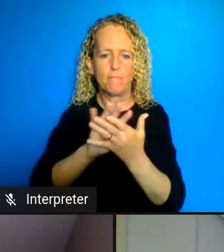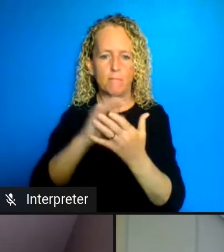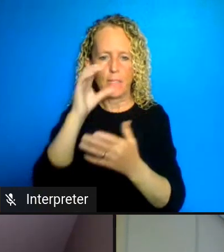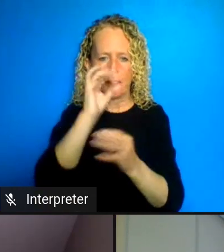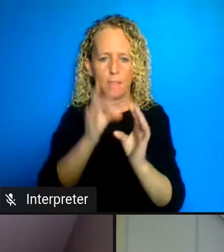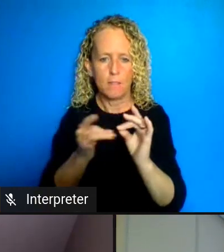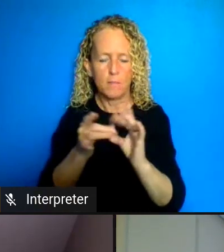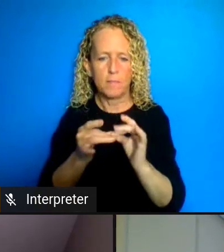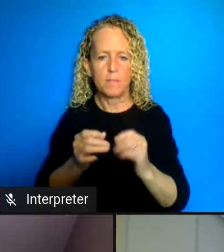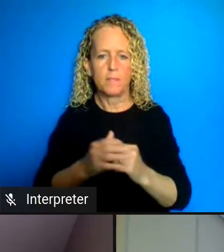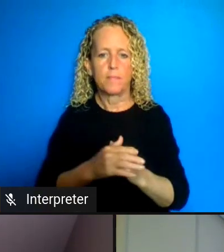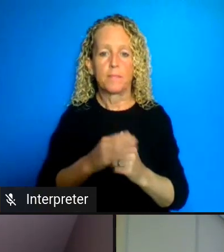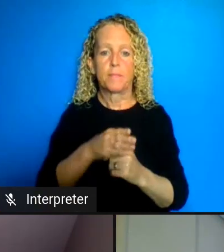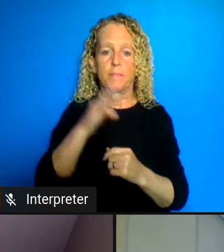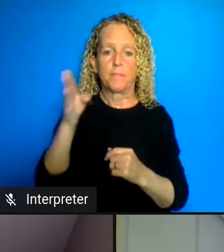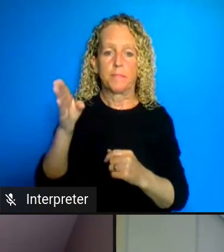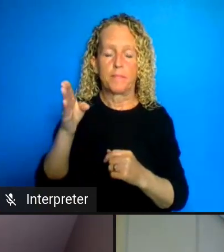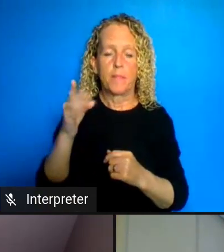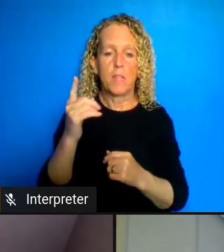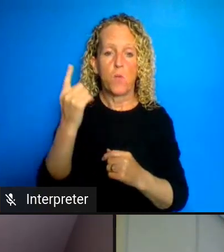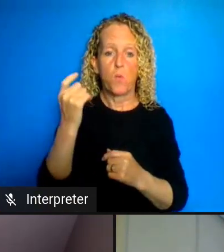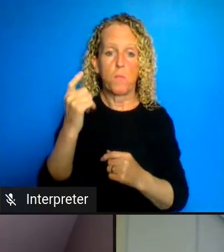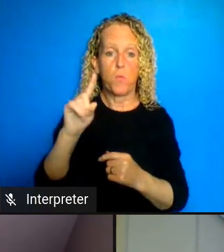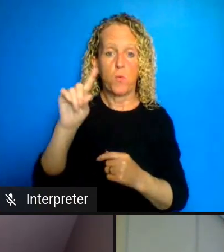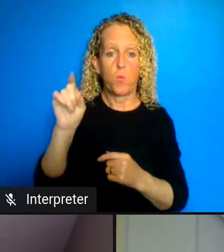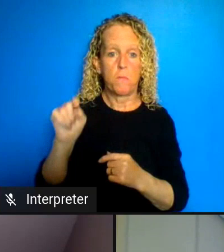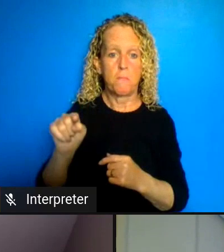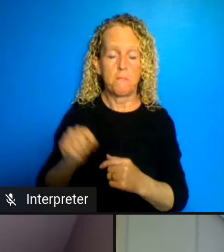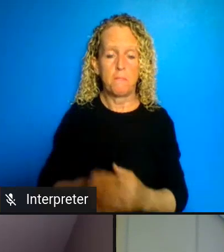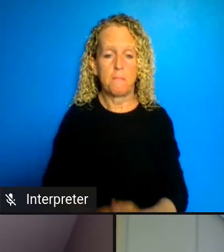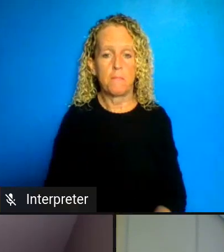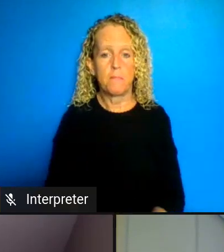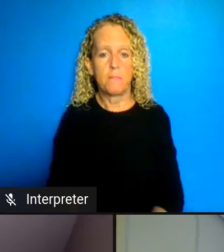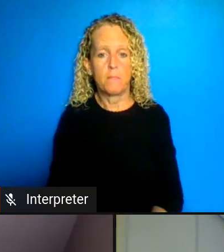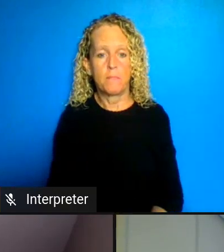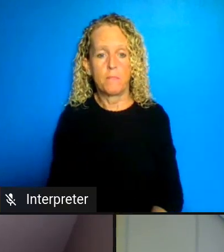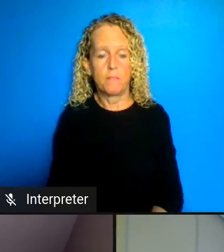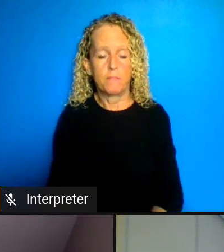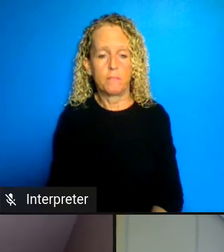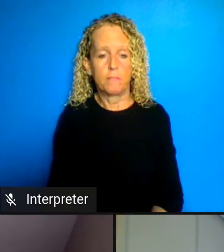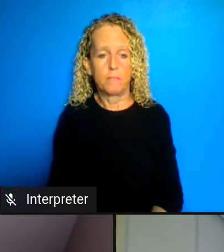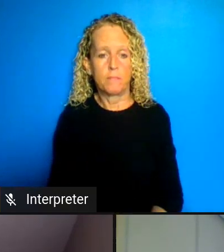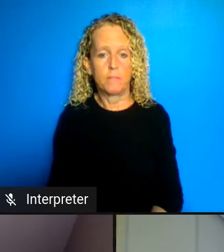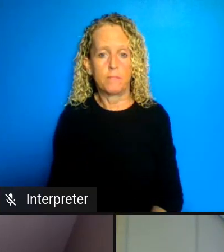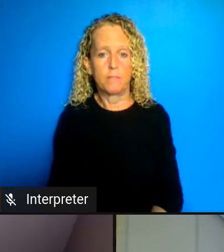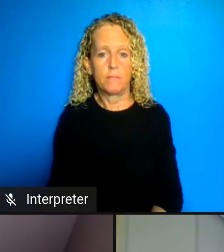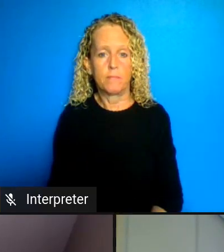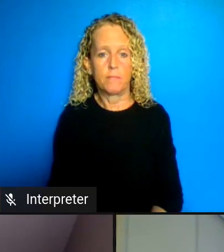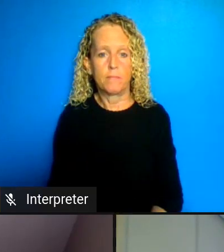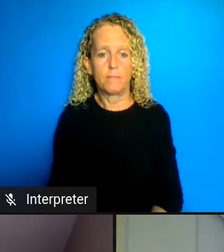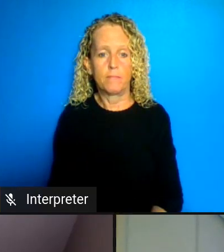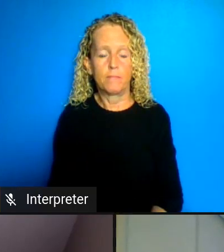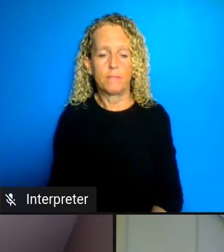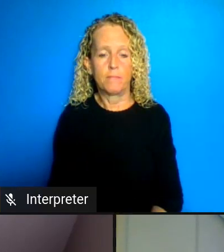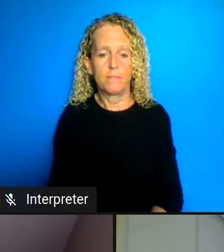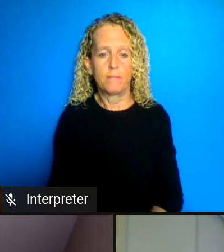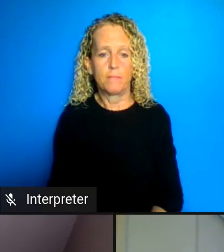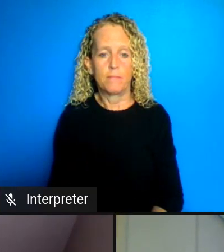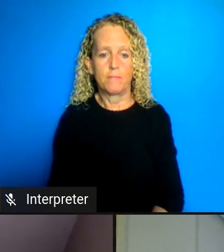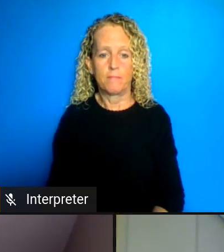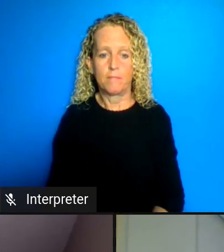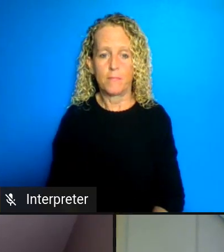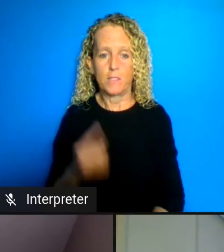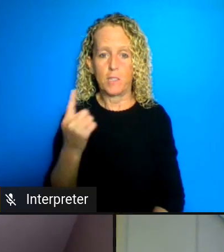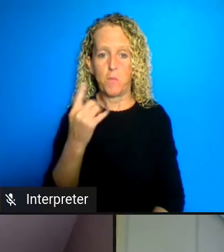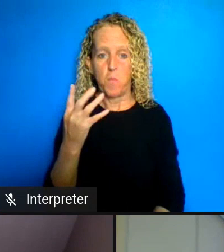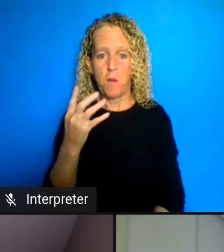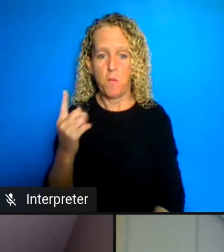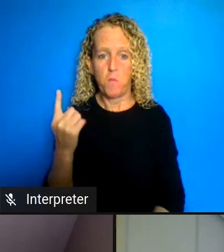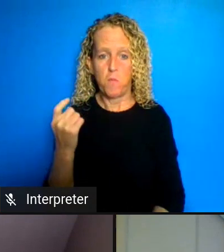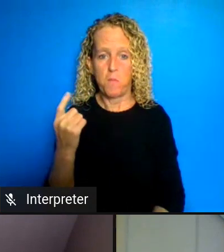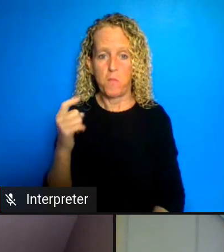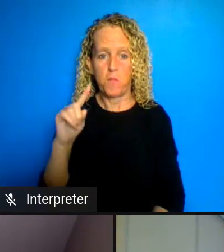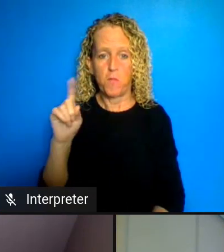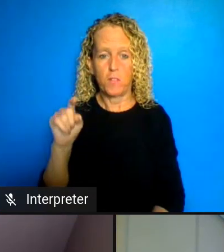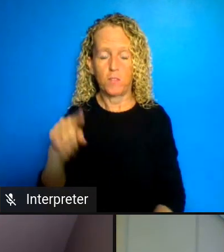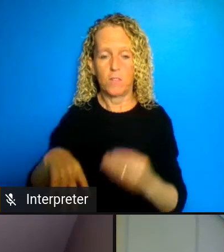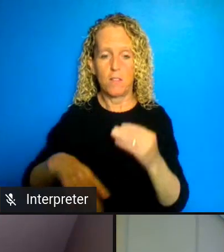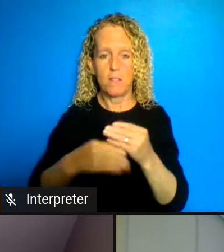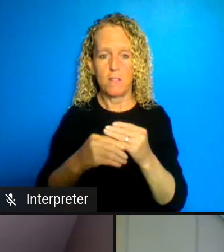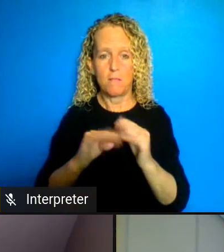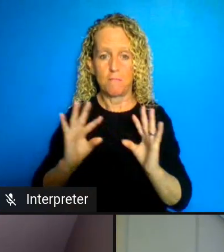time for one more question would anybody like to put one up on the screen but